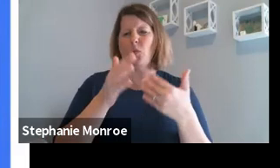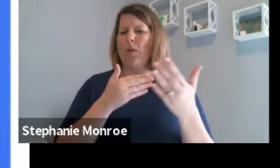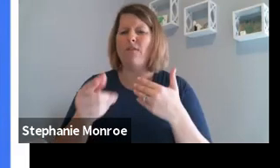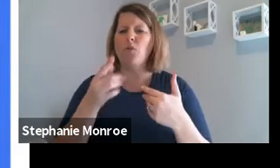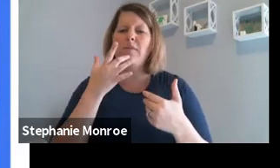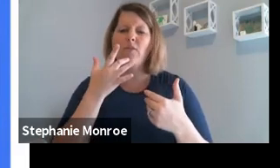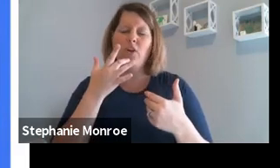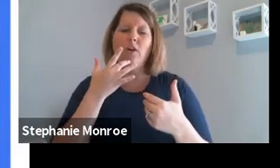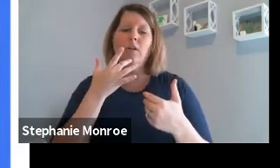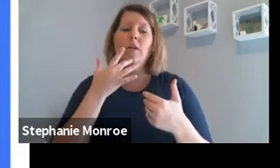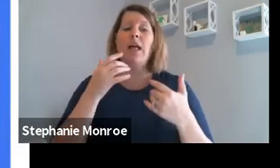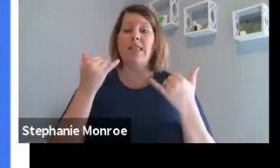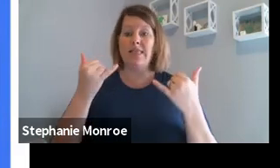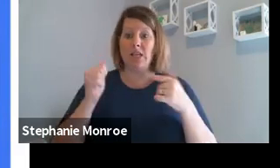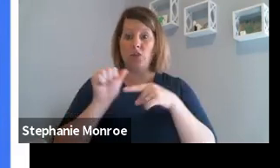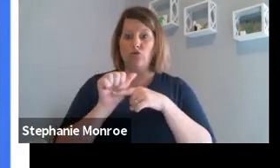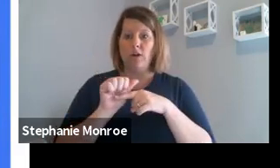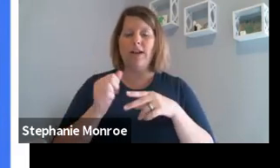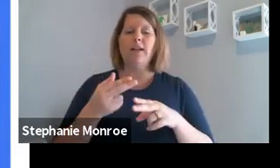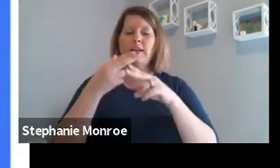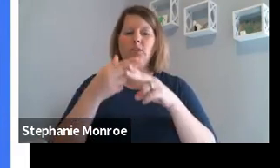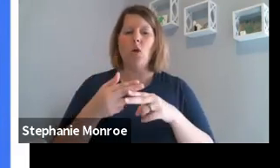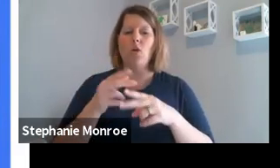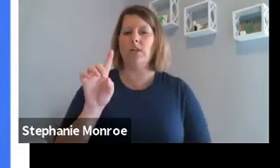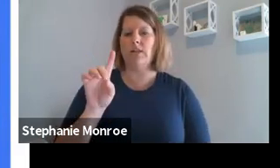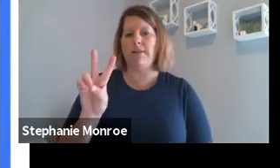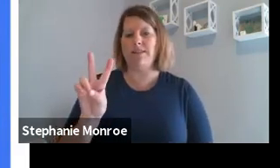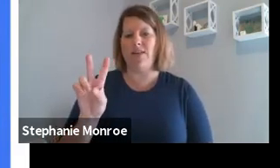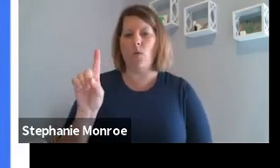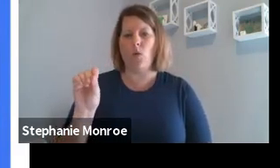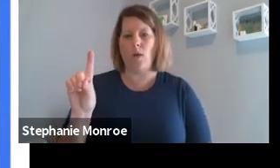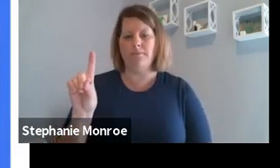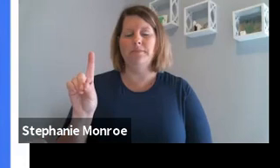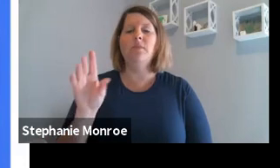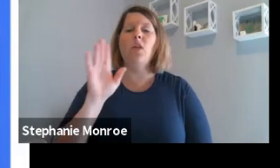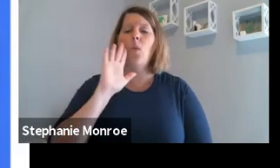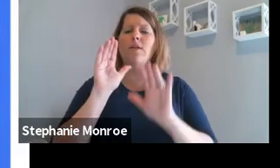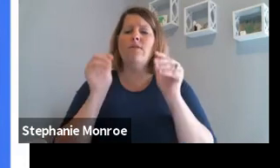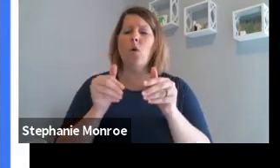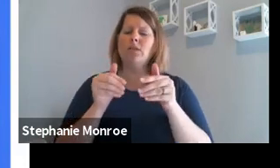The training you are about to watch is called Domestic Violence. It will focus on the definition of domestic violence,